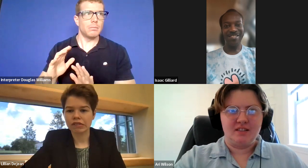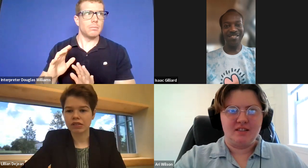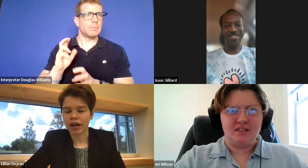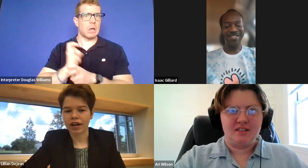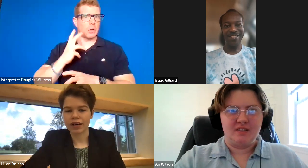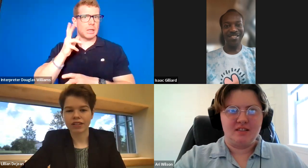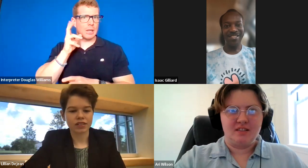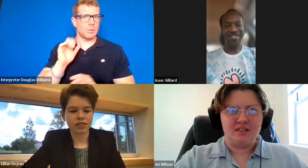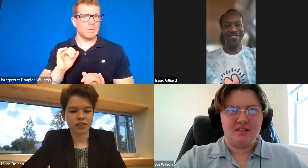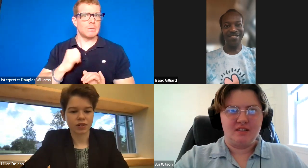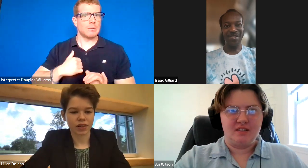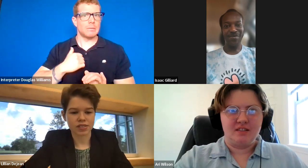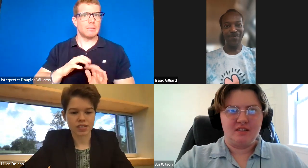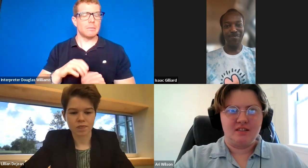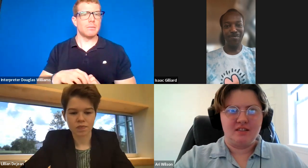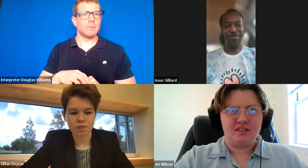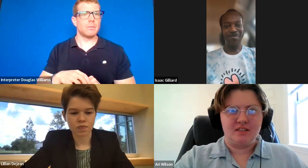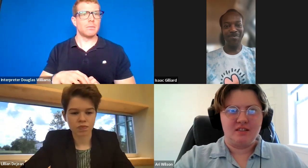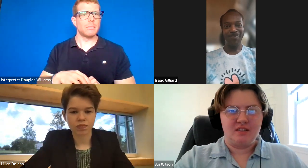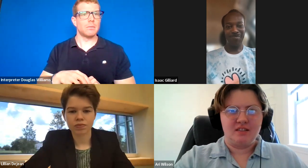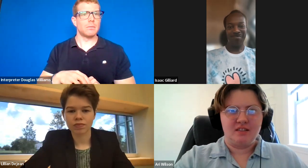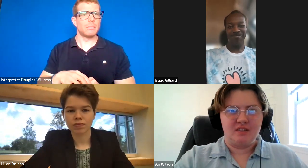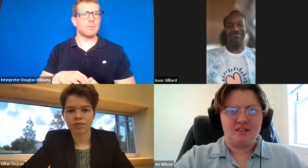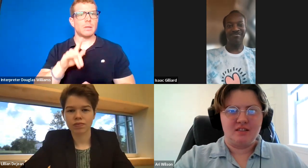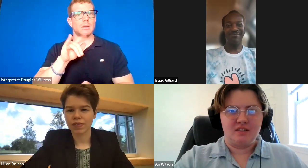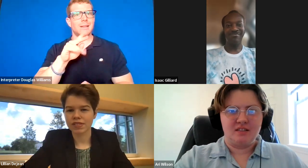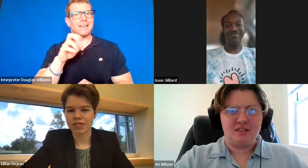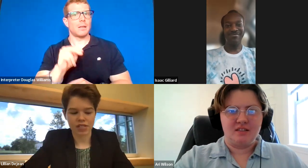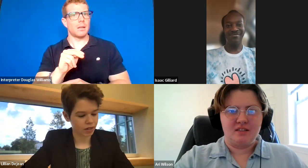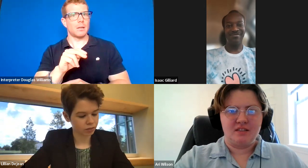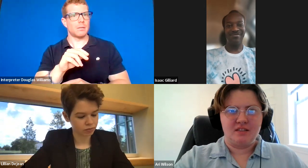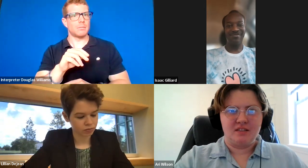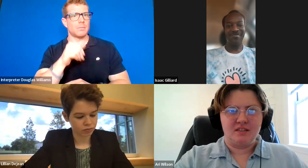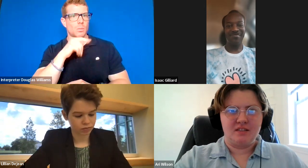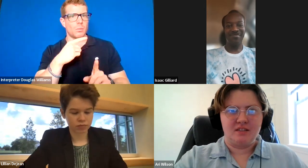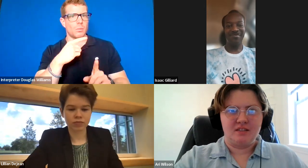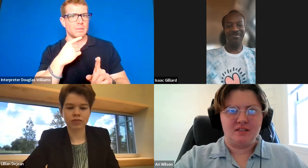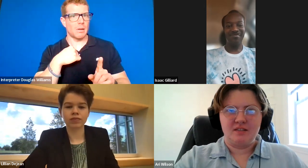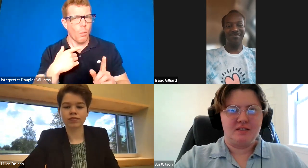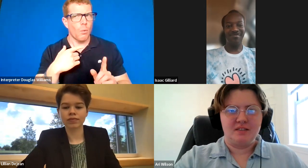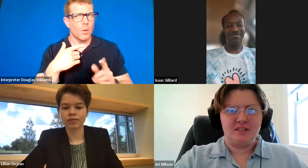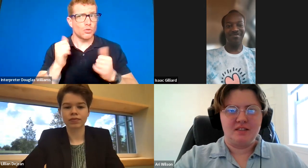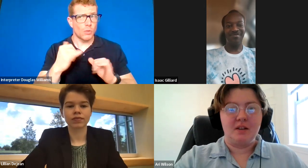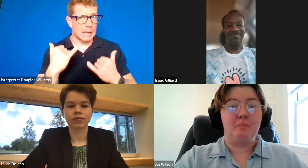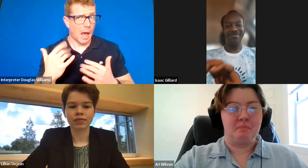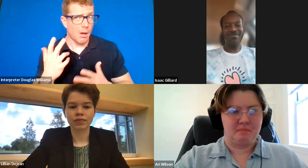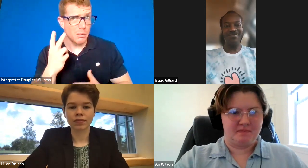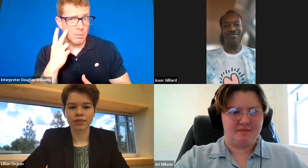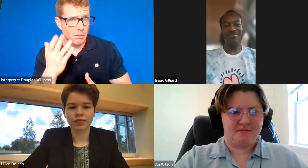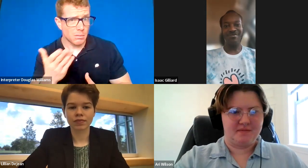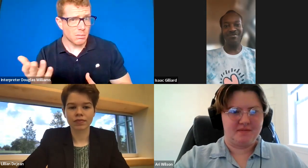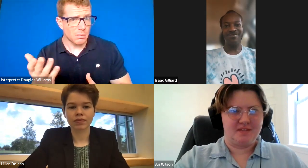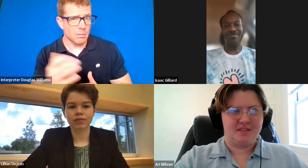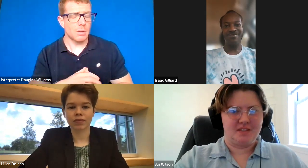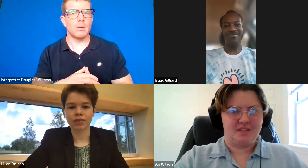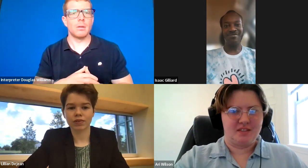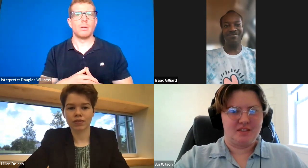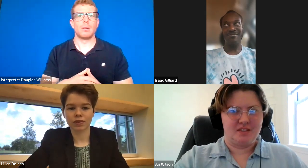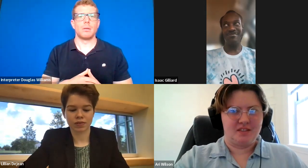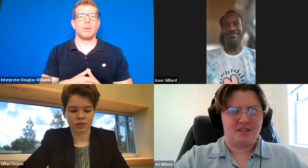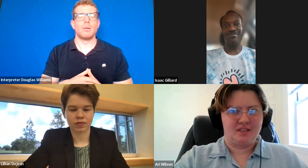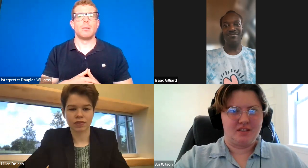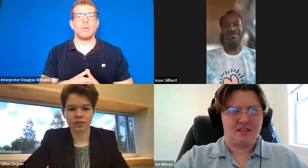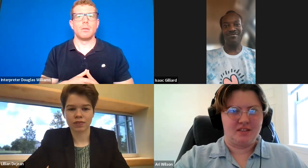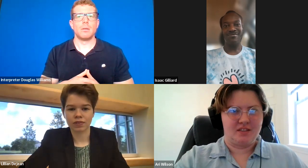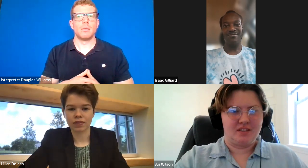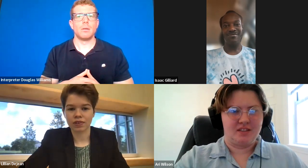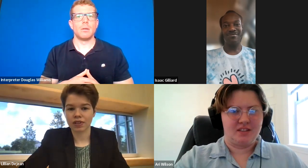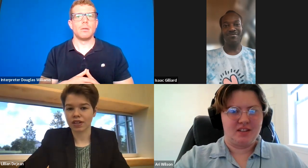I let's see is this any better